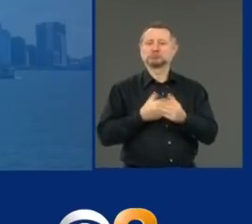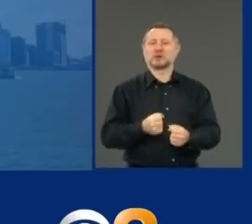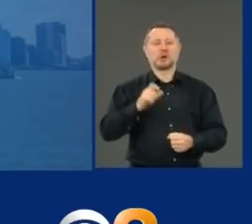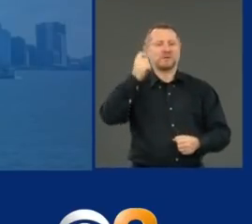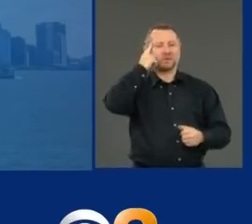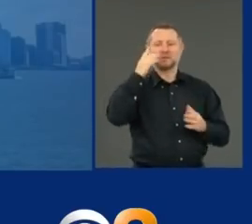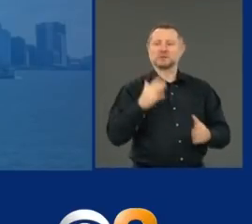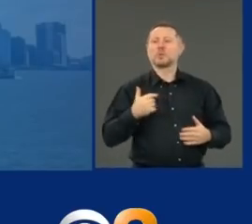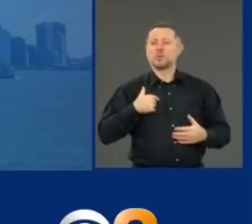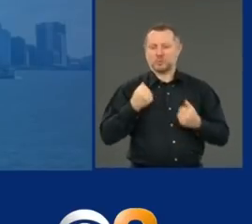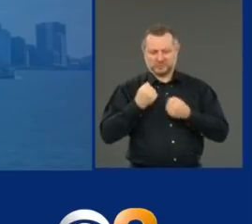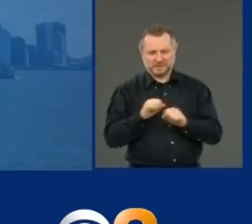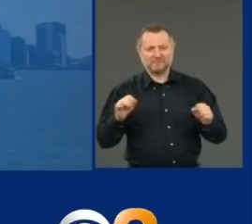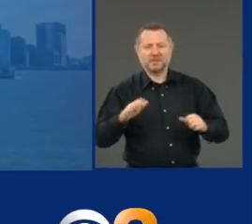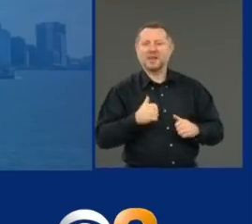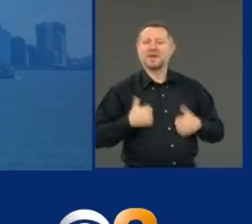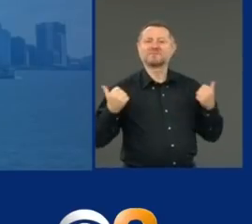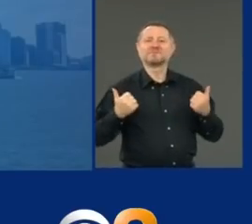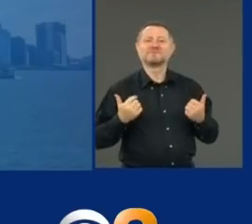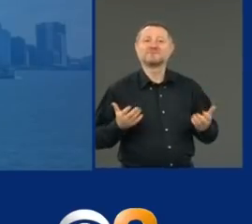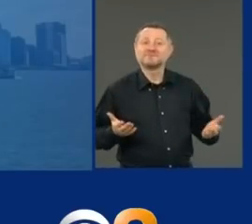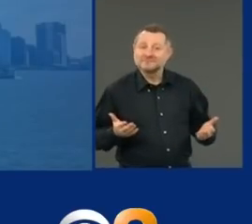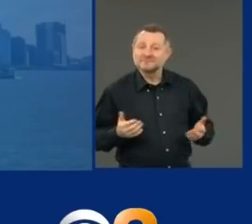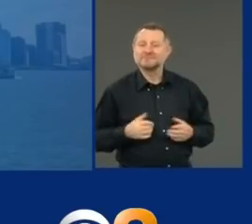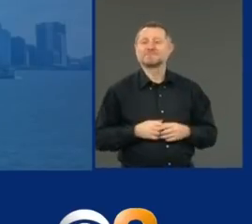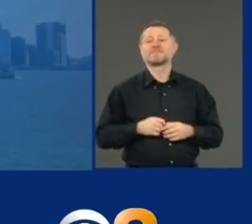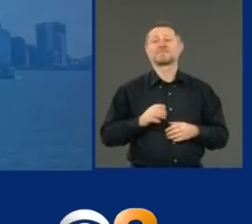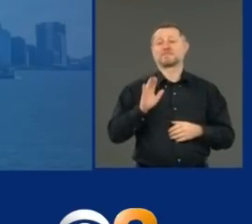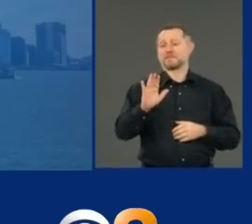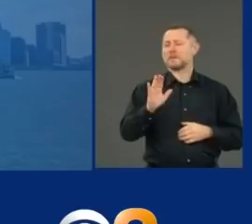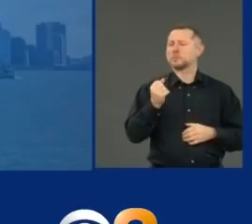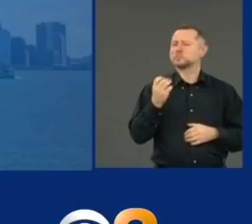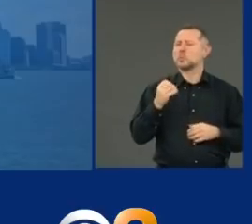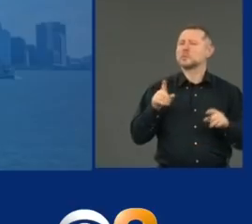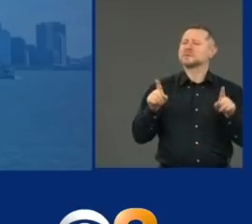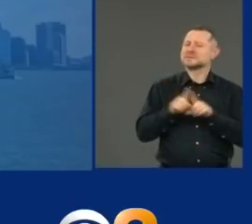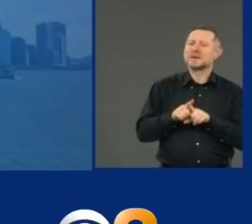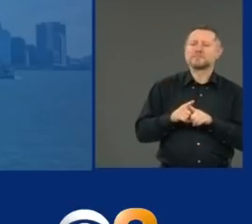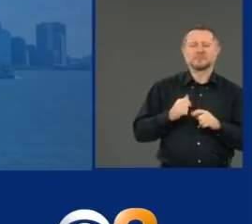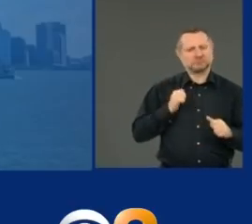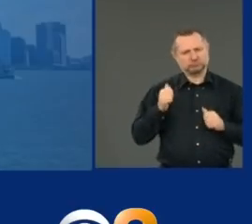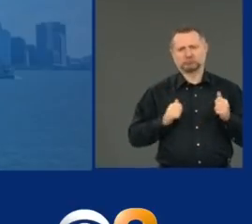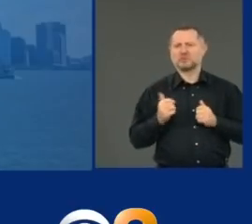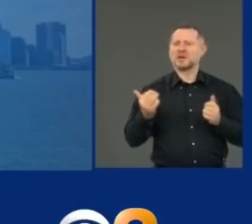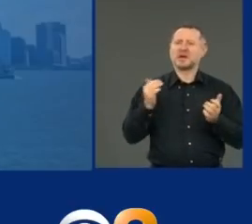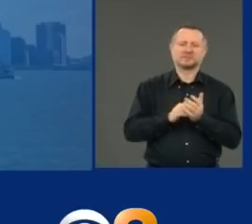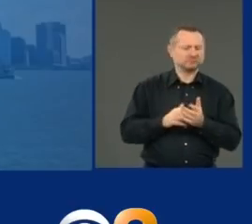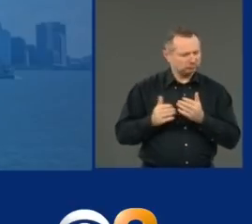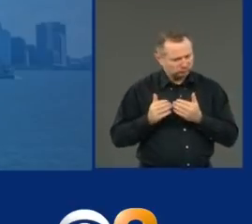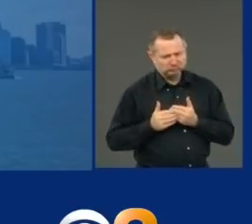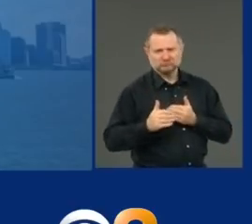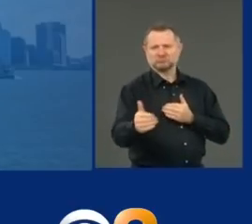YOU HAD SMART GOVERNMENT. YOU HAD COMPETENT GOVERNMENT AND PEOPLE BELIEVED IN GOVERNMENT AND THEY DO AGAIN BECAUSE GOVERNMENT DID WORK FOR PEOPLE HERE AND IT SAVED THE